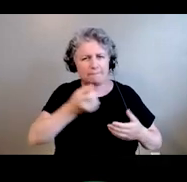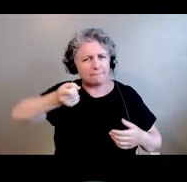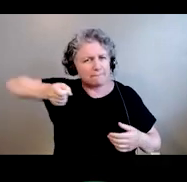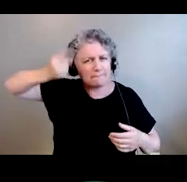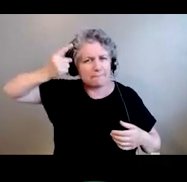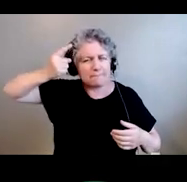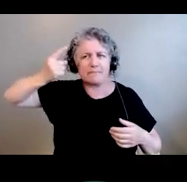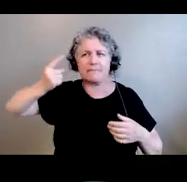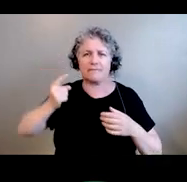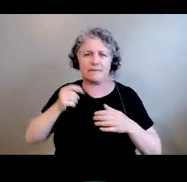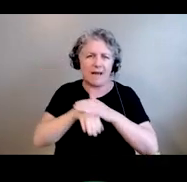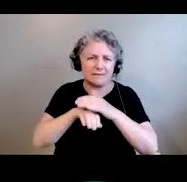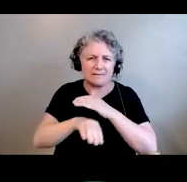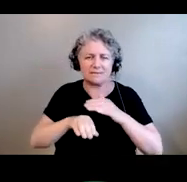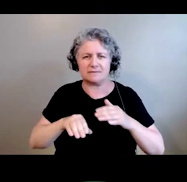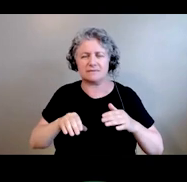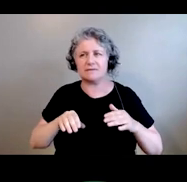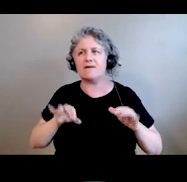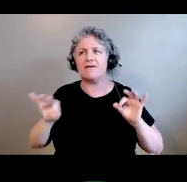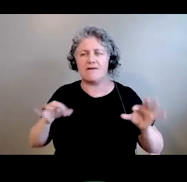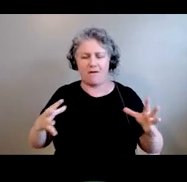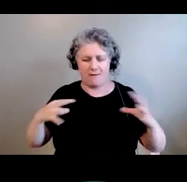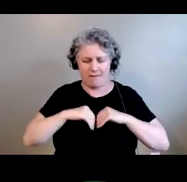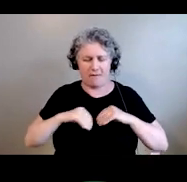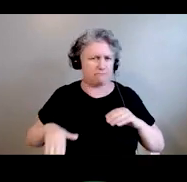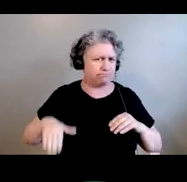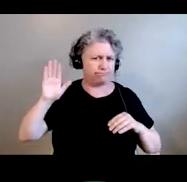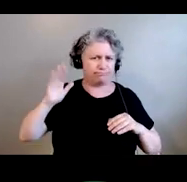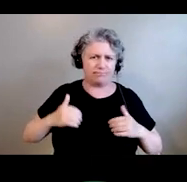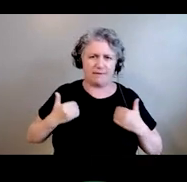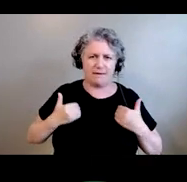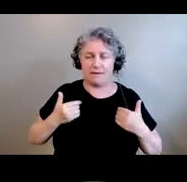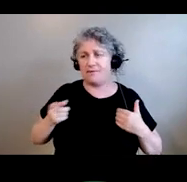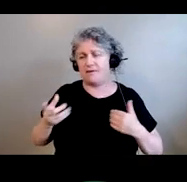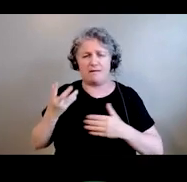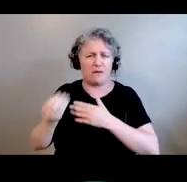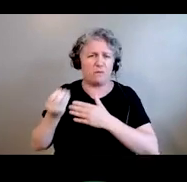So that's fantastic. Would anyone else like to share about how in their community or maybe